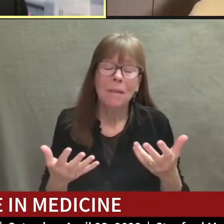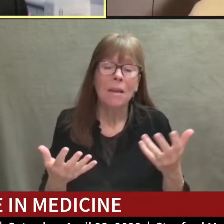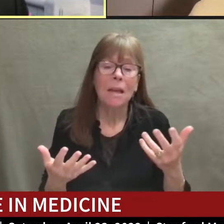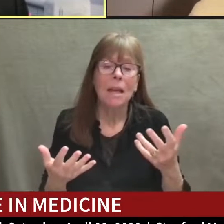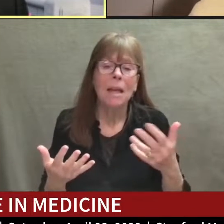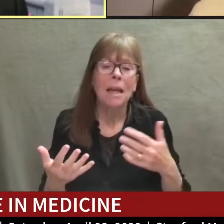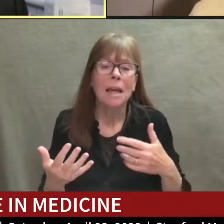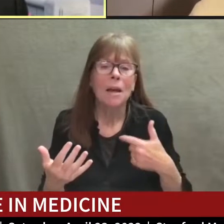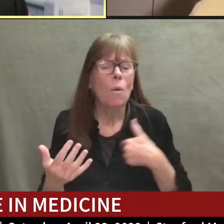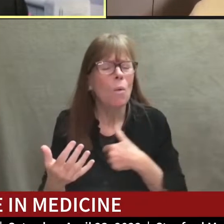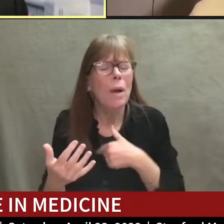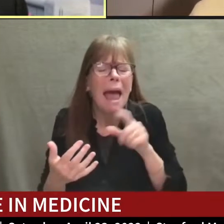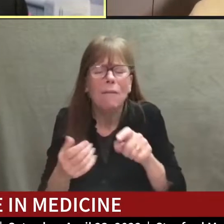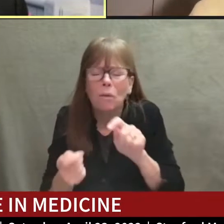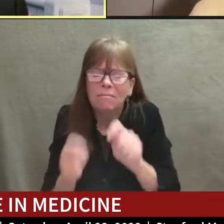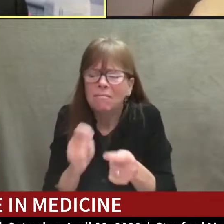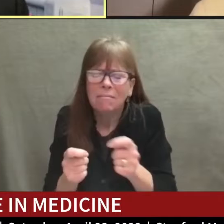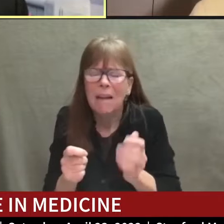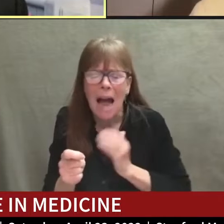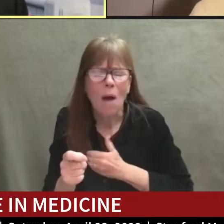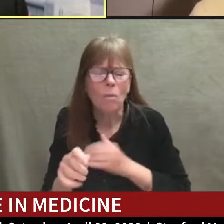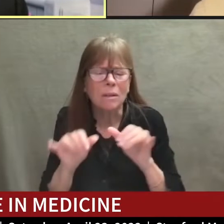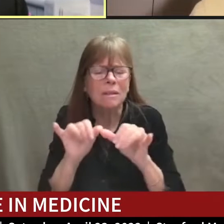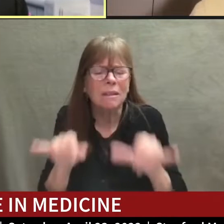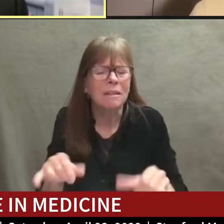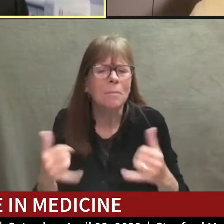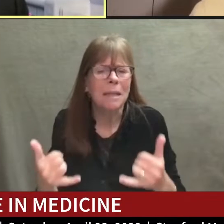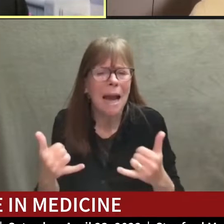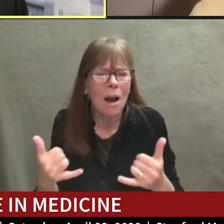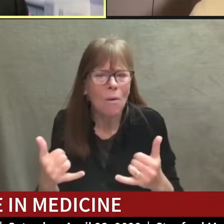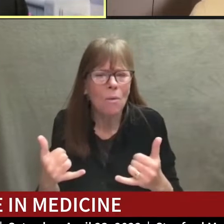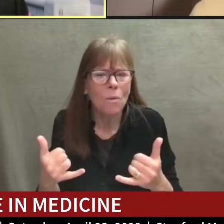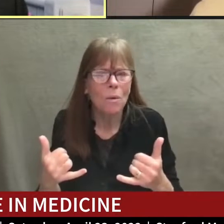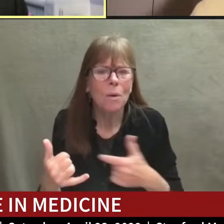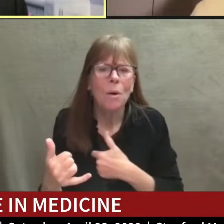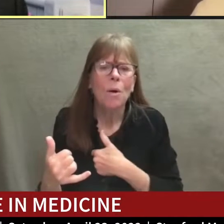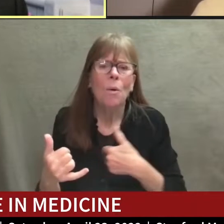existing system. It’s accommodations-based. We need to make accommodations